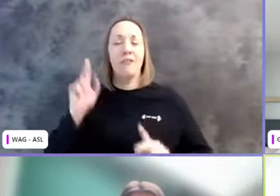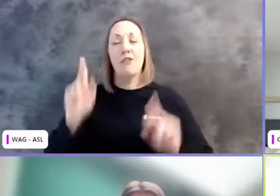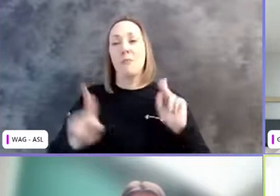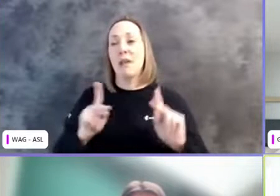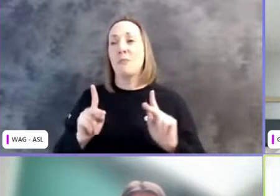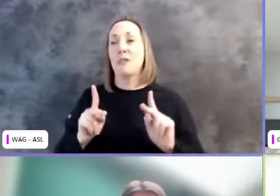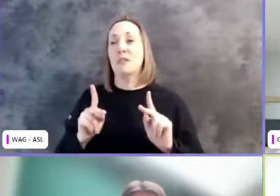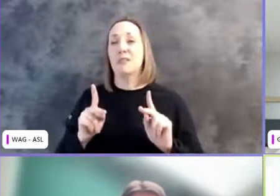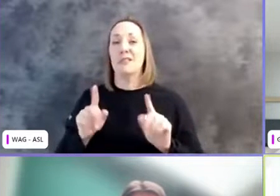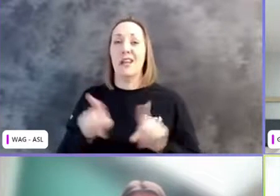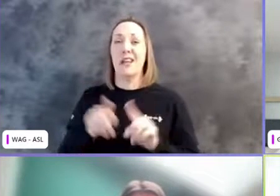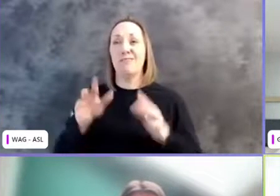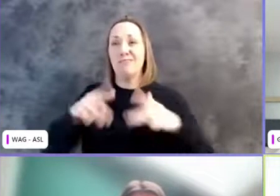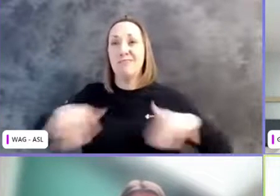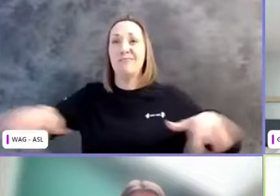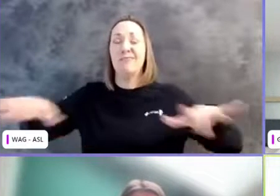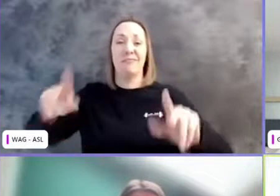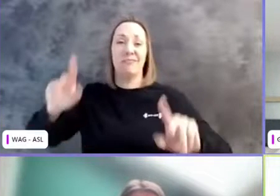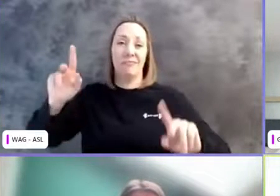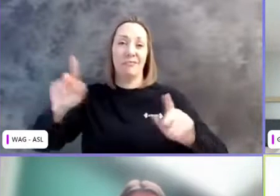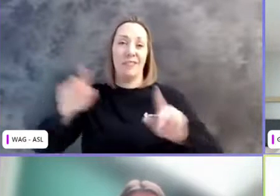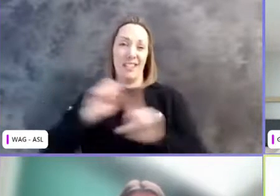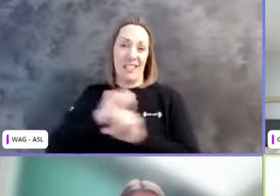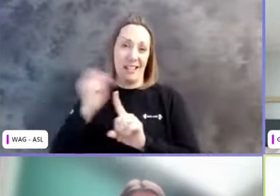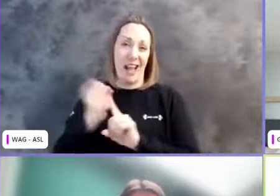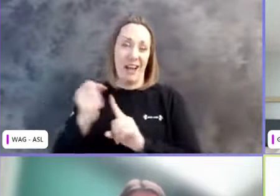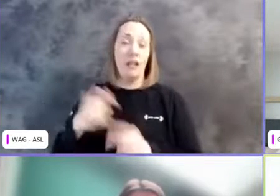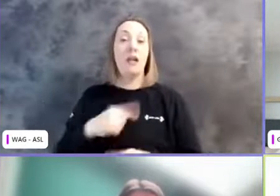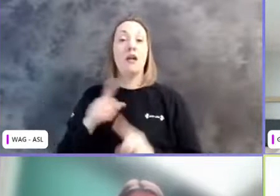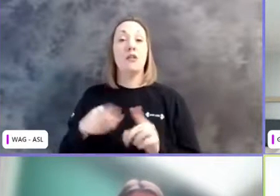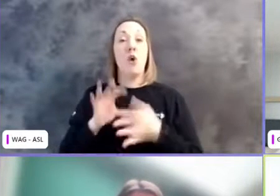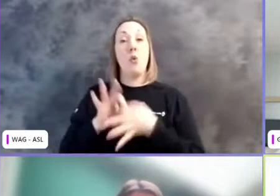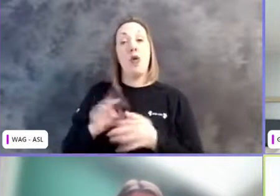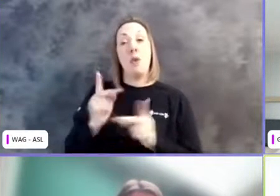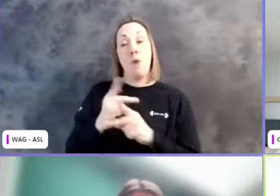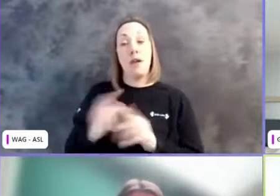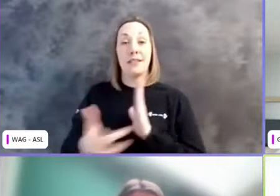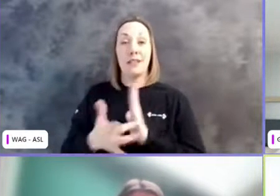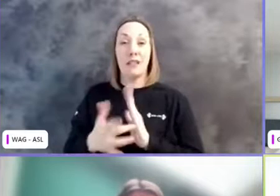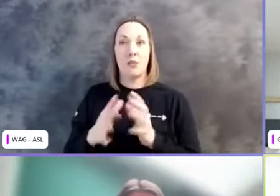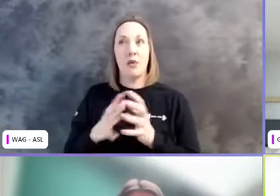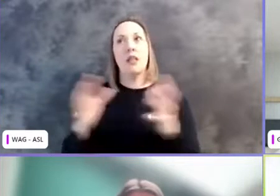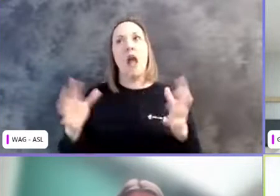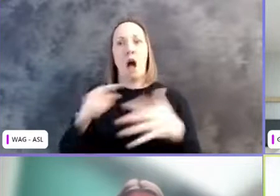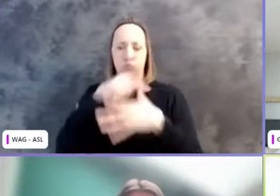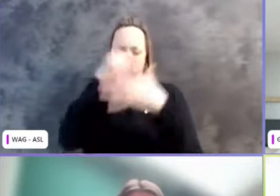our purpose is to build trust in society and solve important problems where our clients are